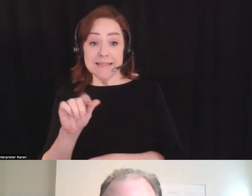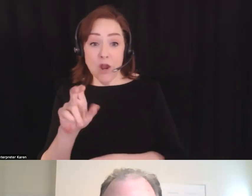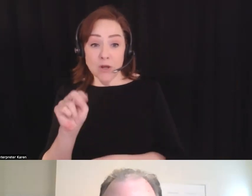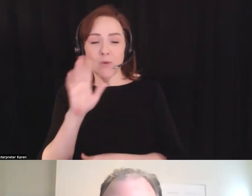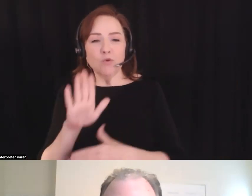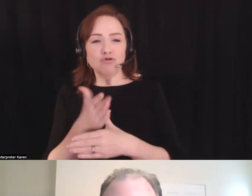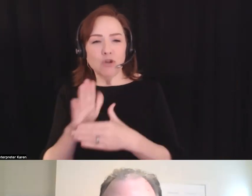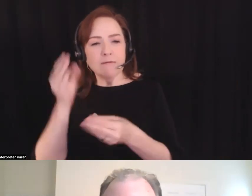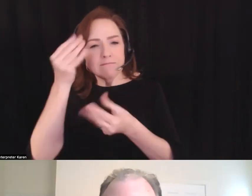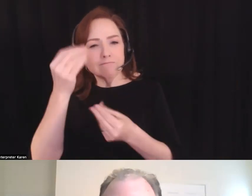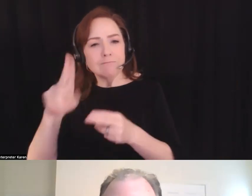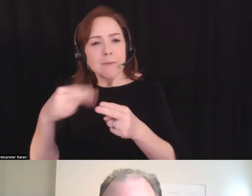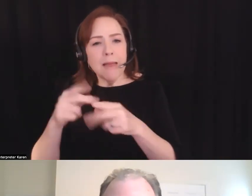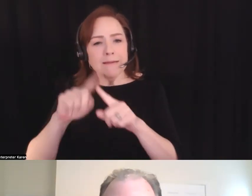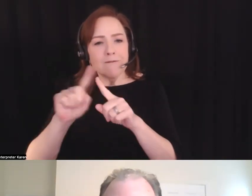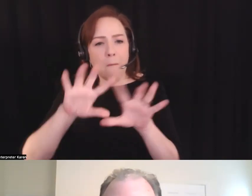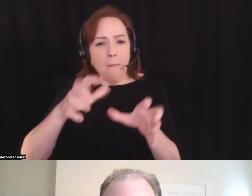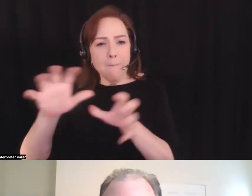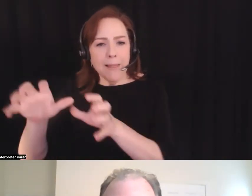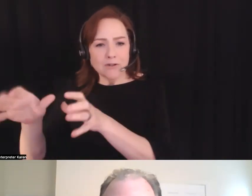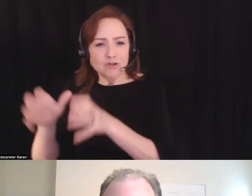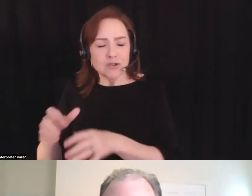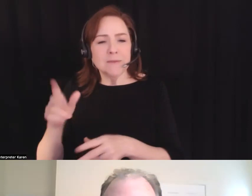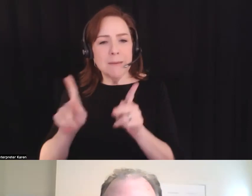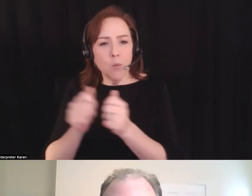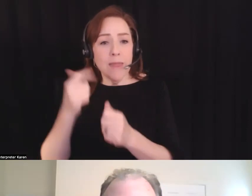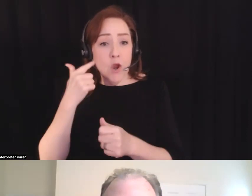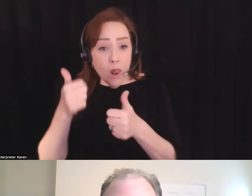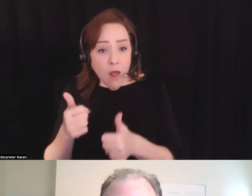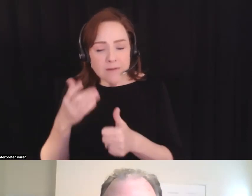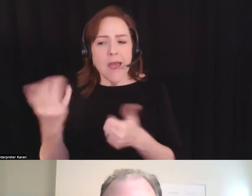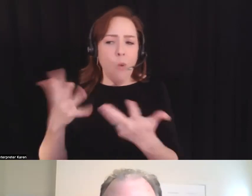and the typical accommodations that each uses for telehealth appointments. following Darian,